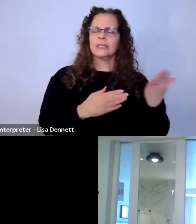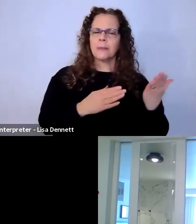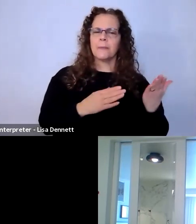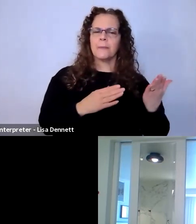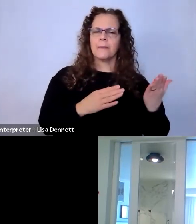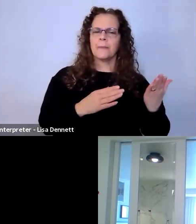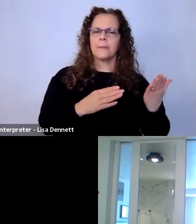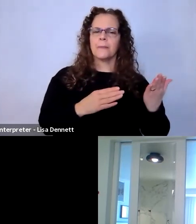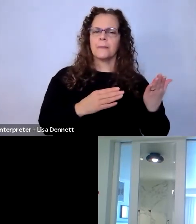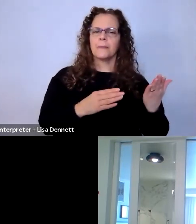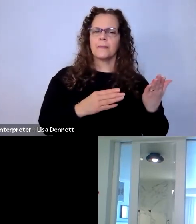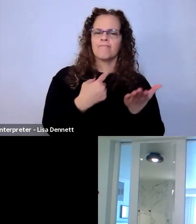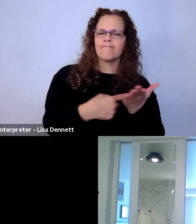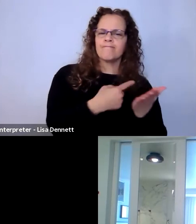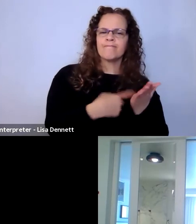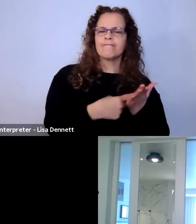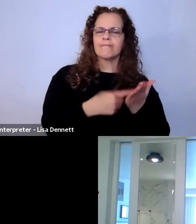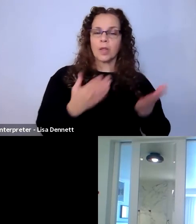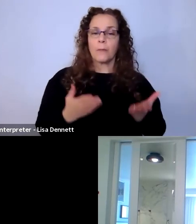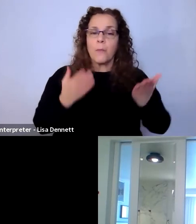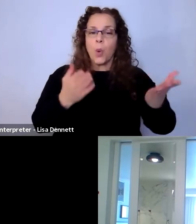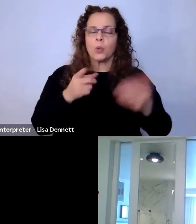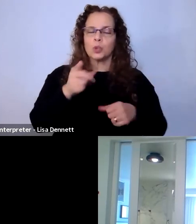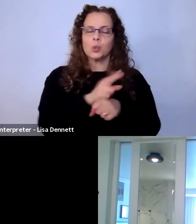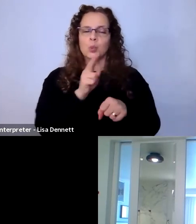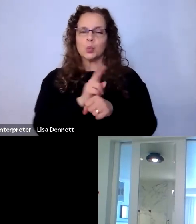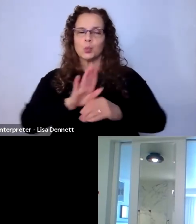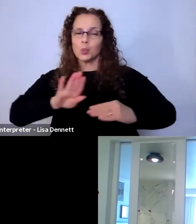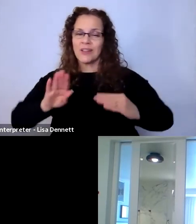stakeholders to implement accessibility measures tools policies, etc.